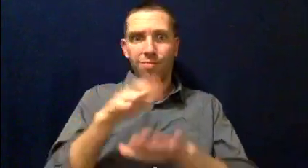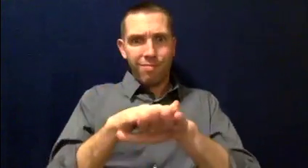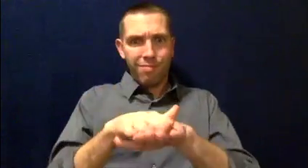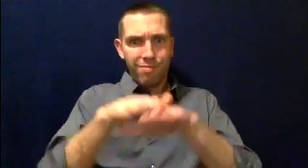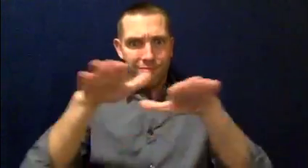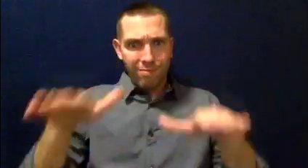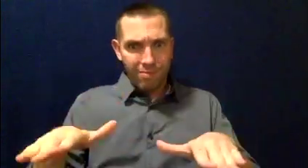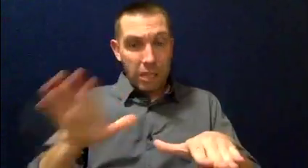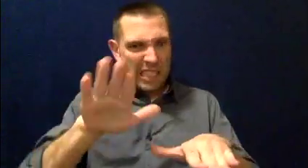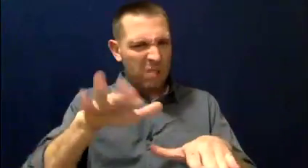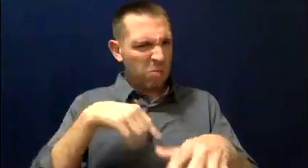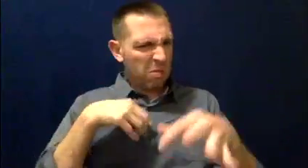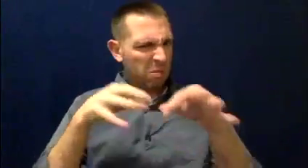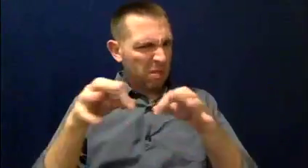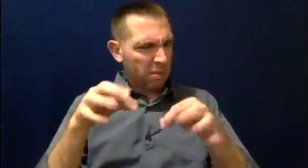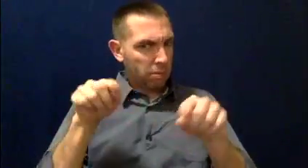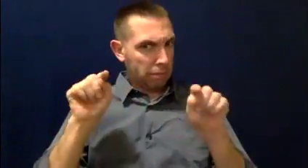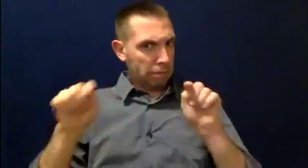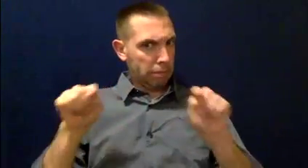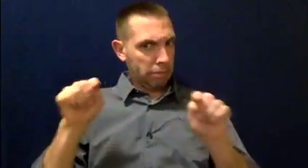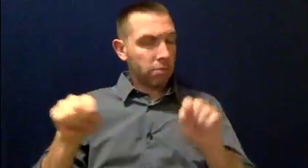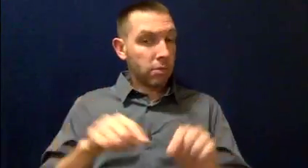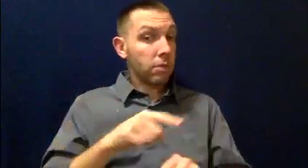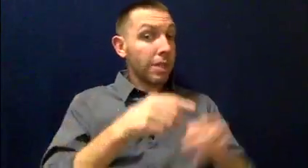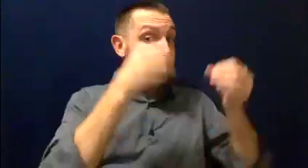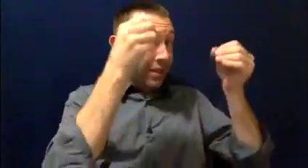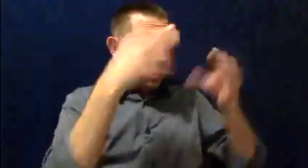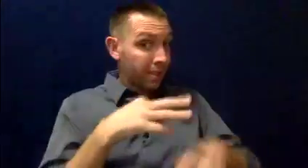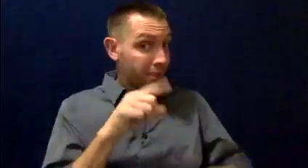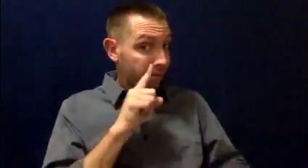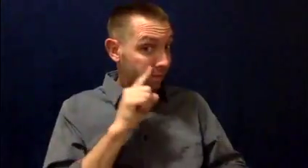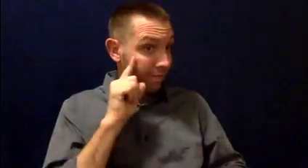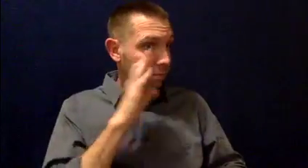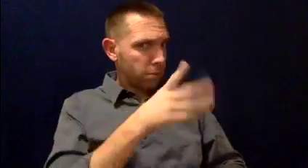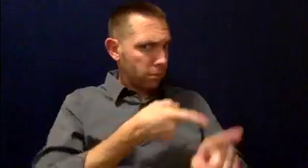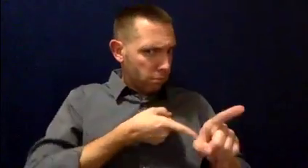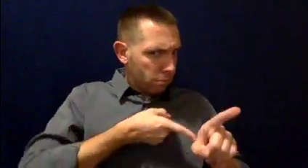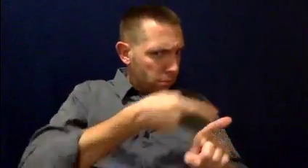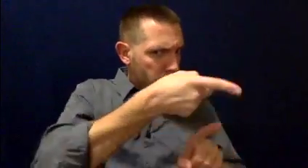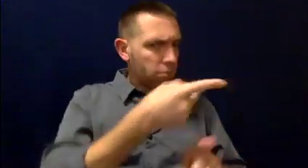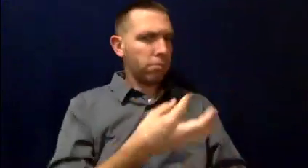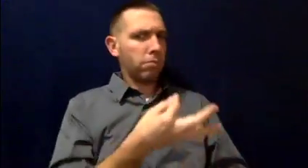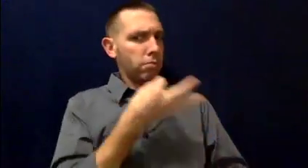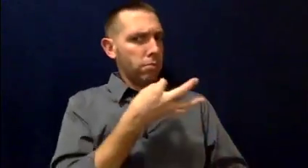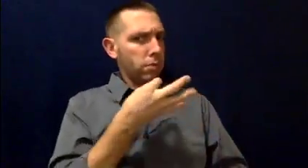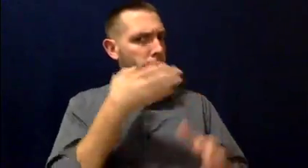Let me explain what each does. A TOD is specifically trained